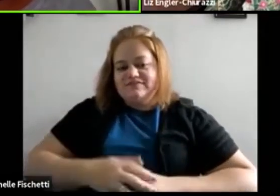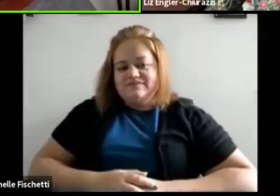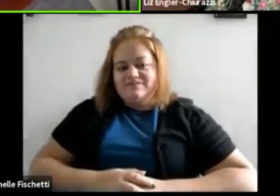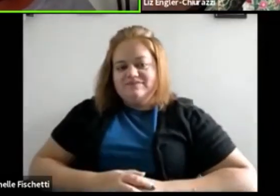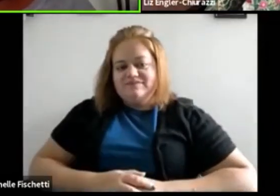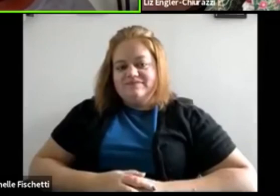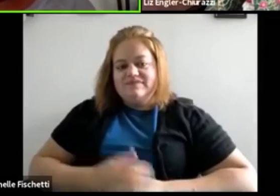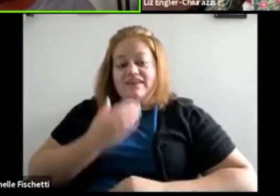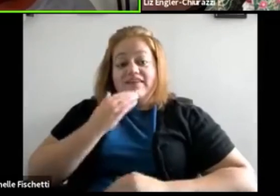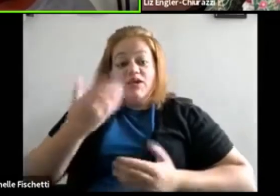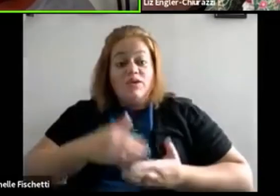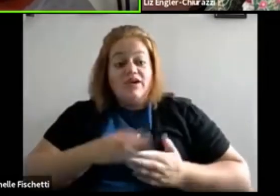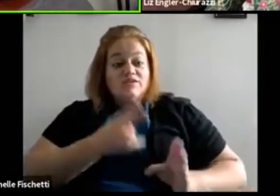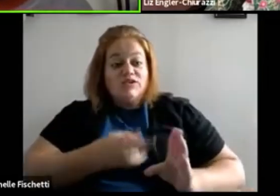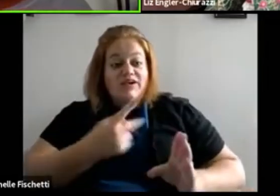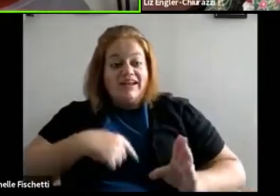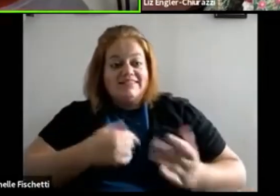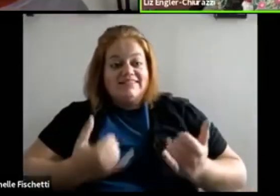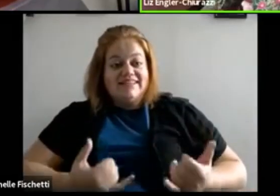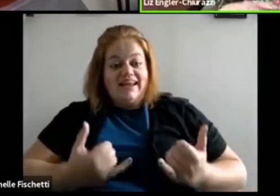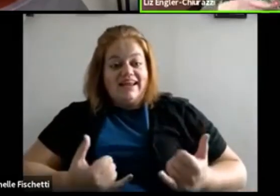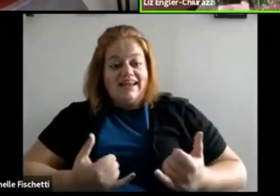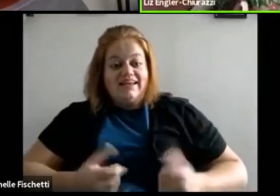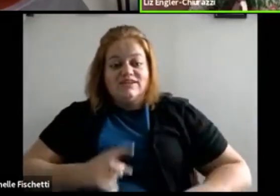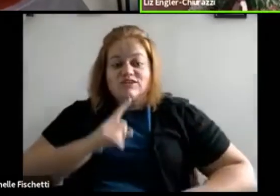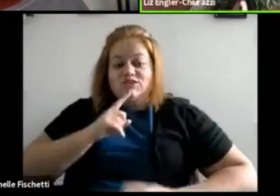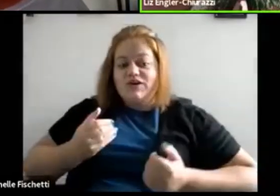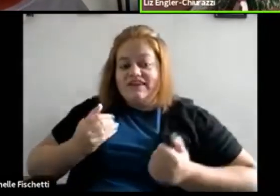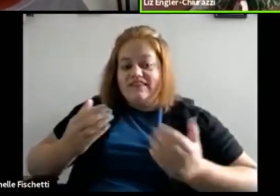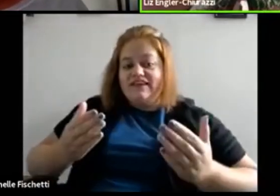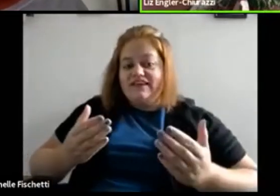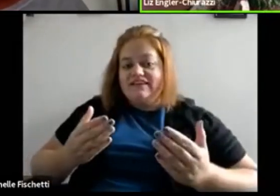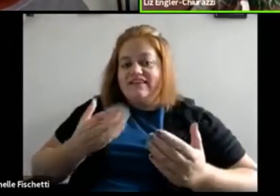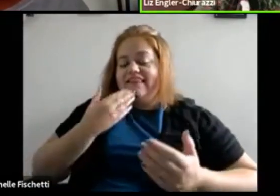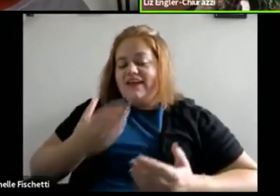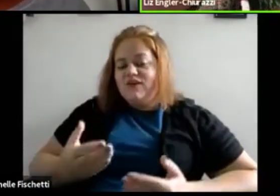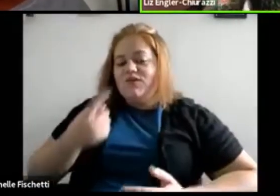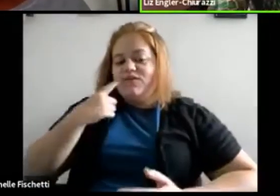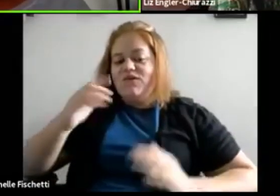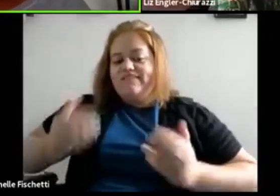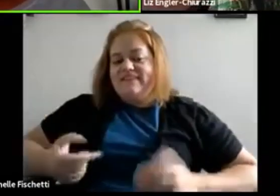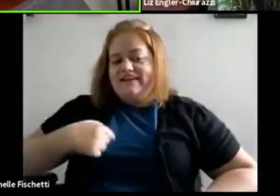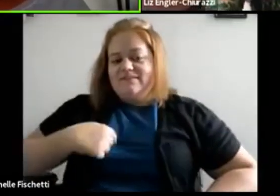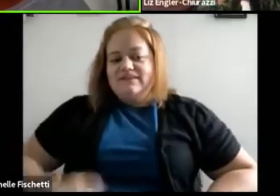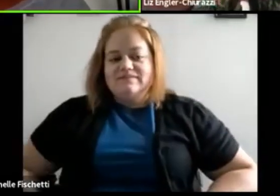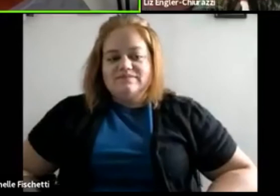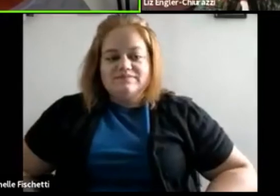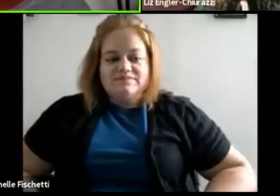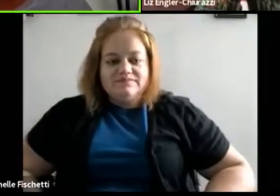joining us today. Thanks so much for having me. So we hope everyone watching